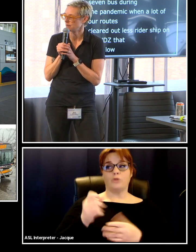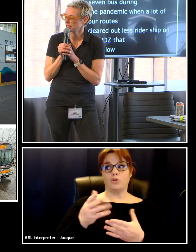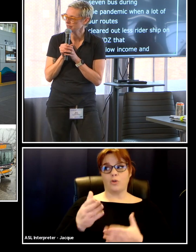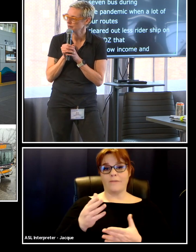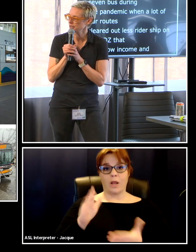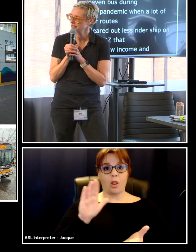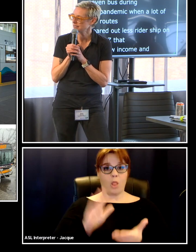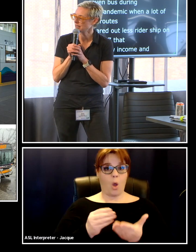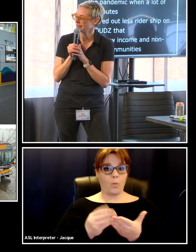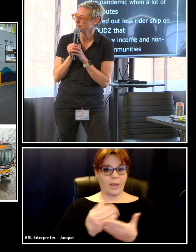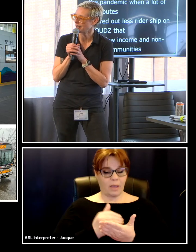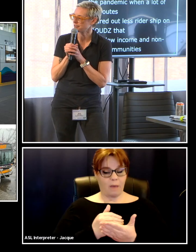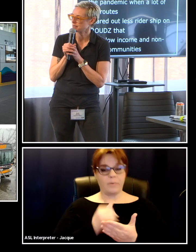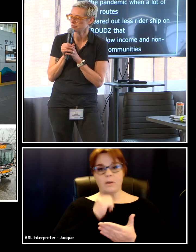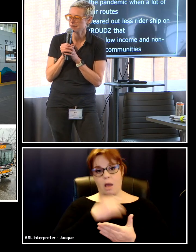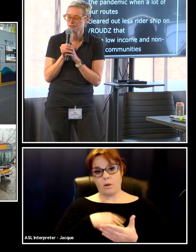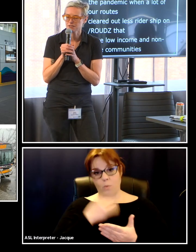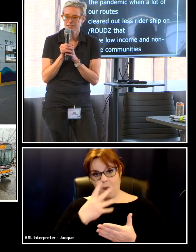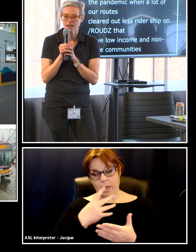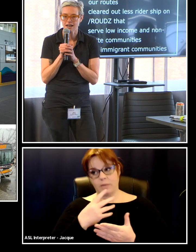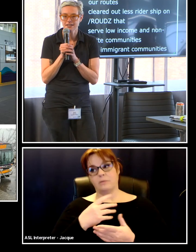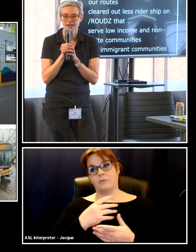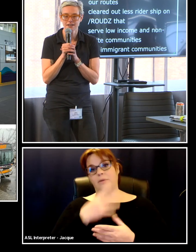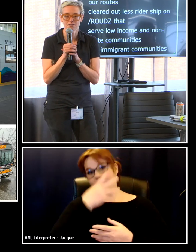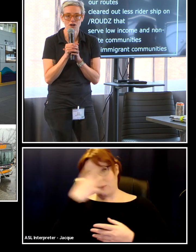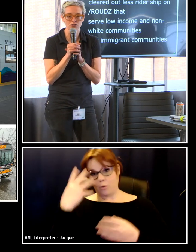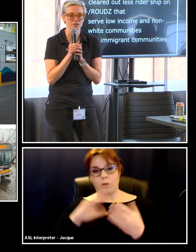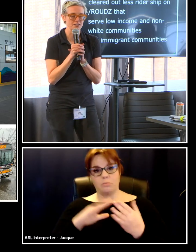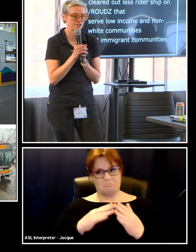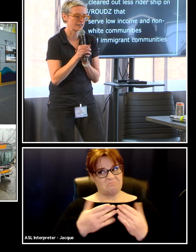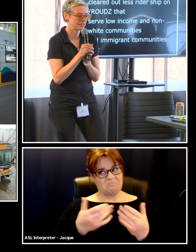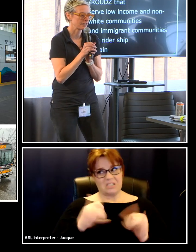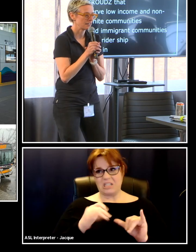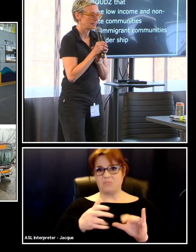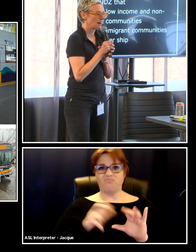immigrant communities that that ridership remained really high and that you know all over the US